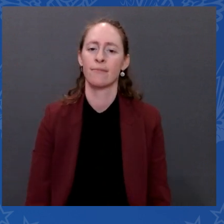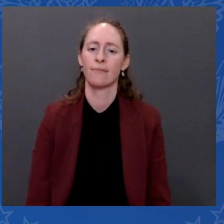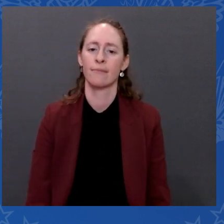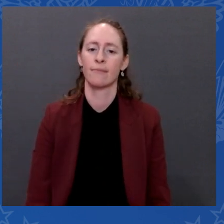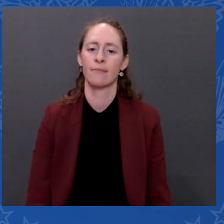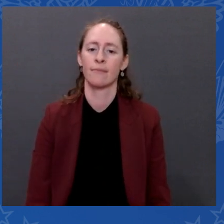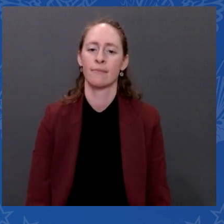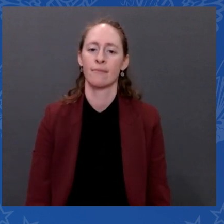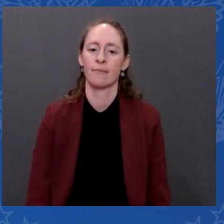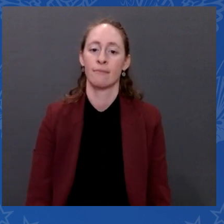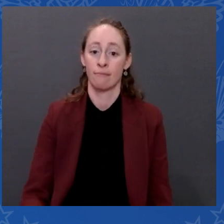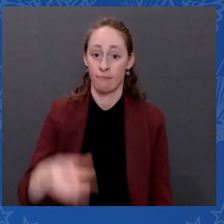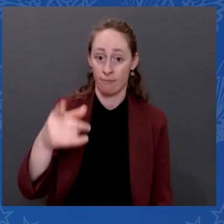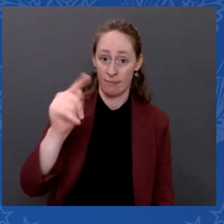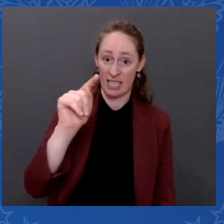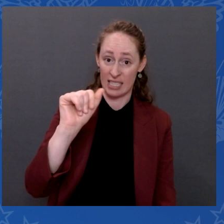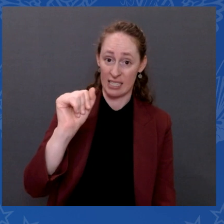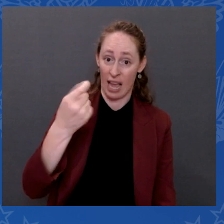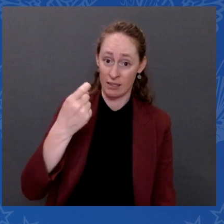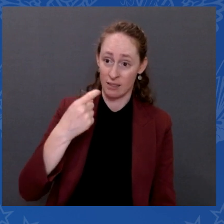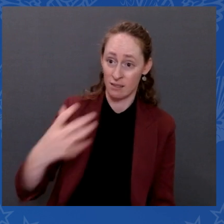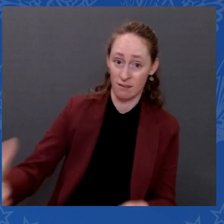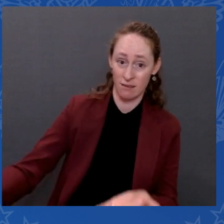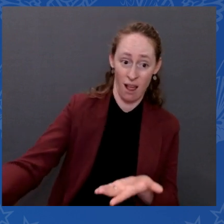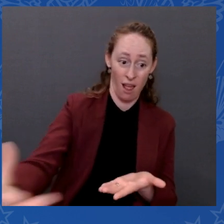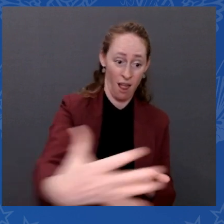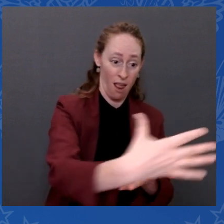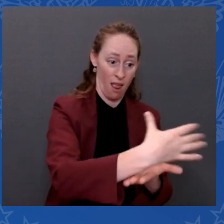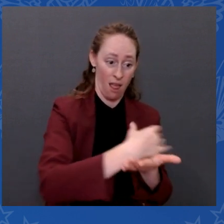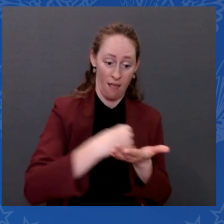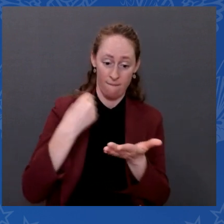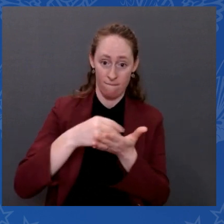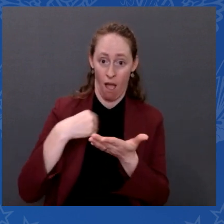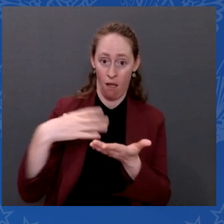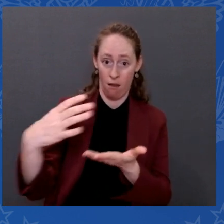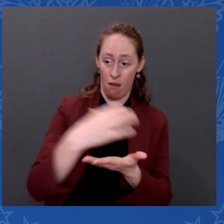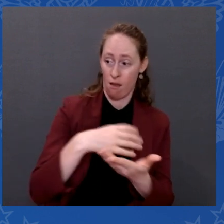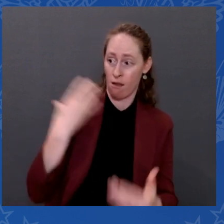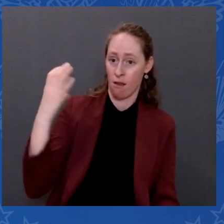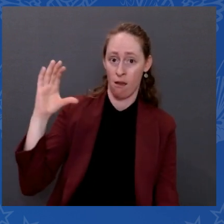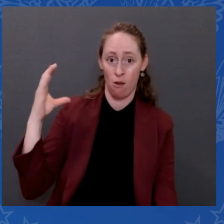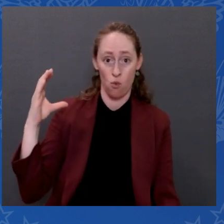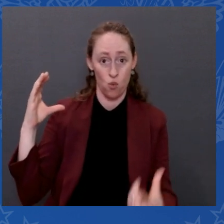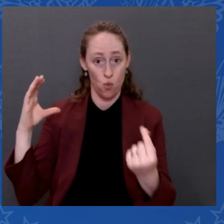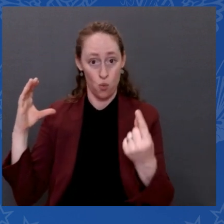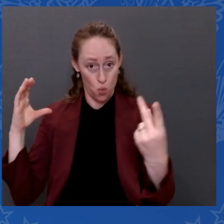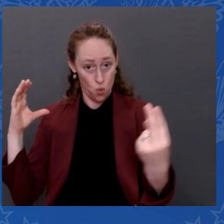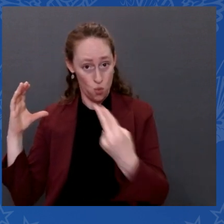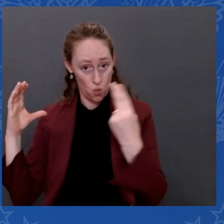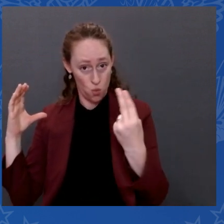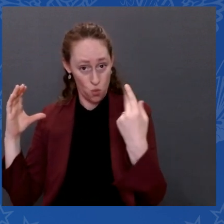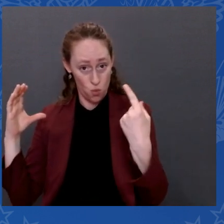the companies who get those funds have to deploy that technology that comes from that R&D